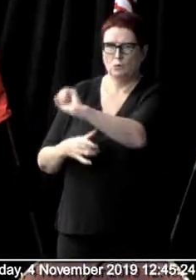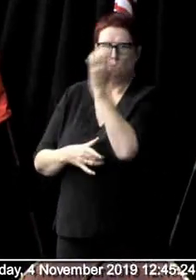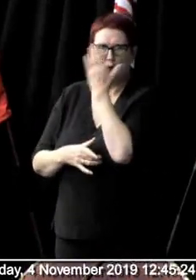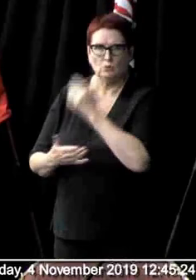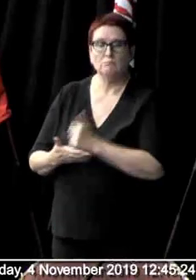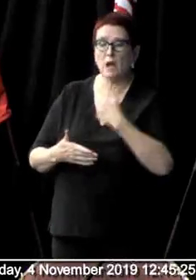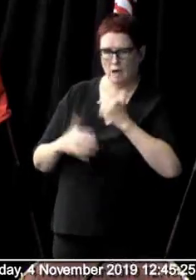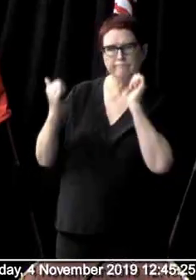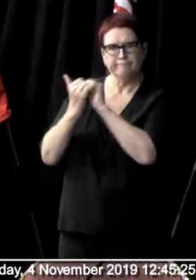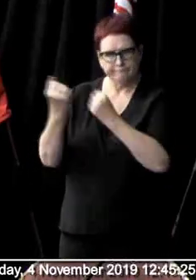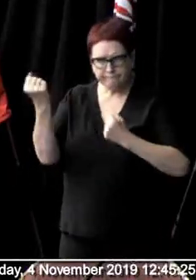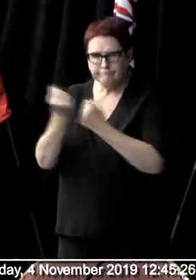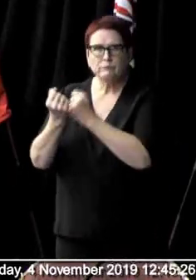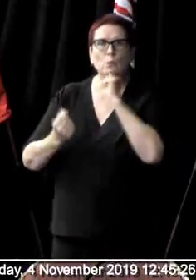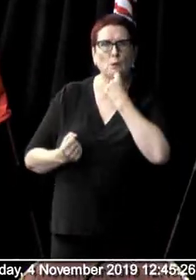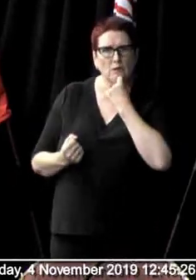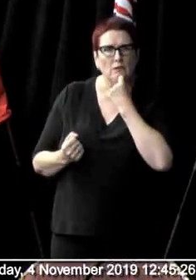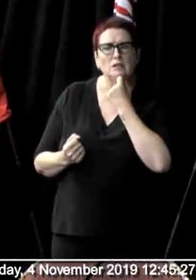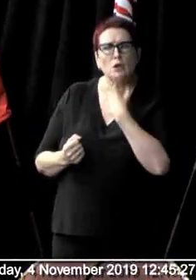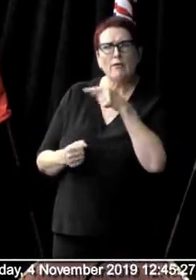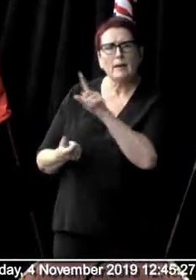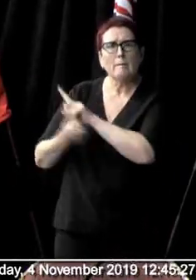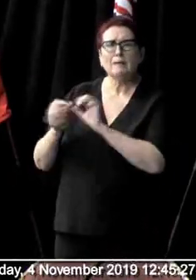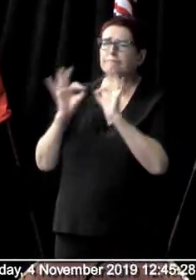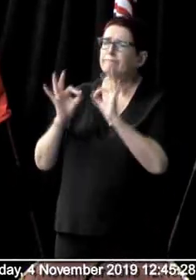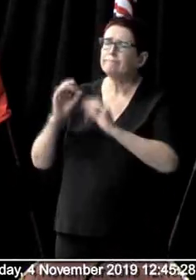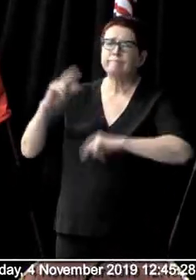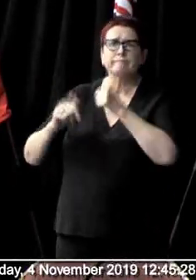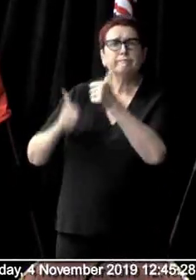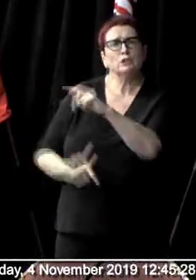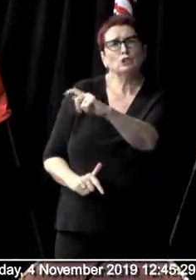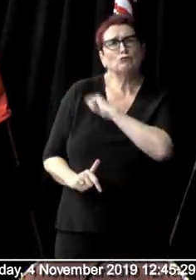so it was a building of trust, I guess, as well. Okay.